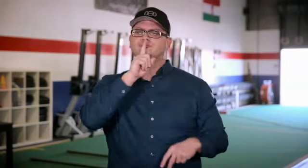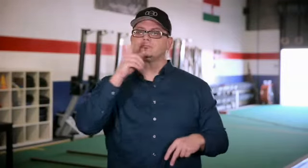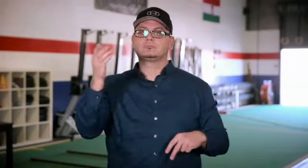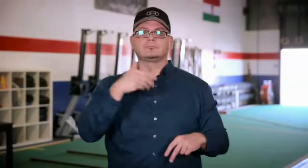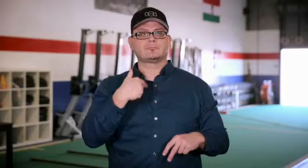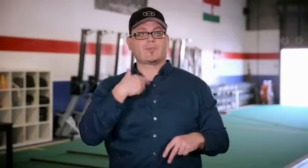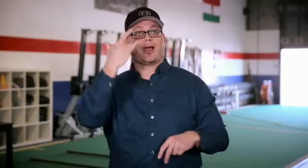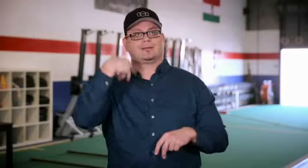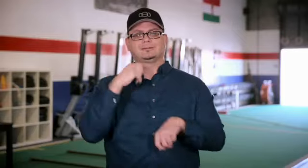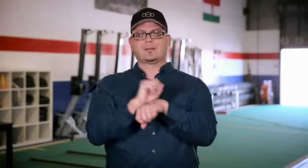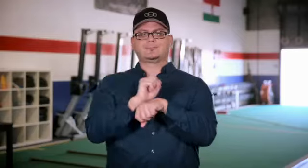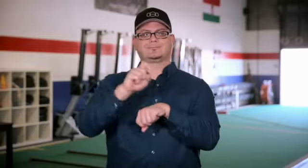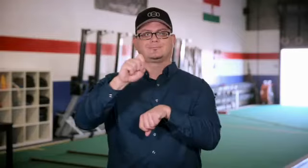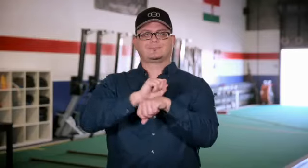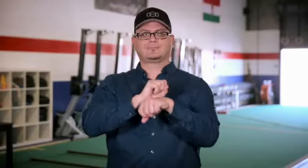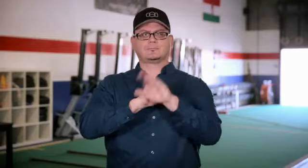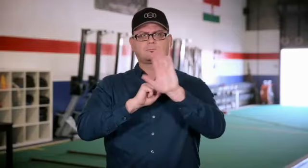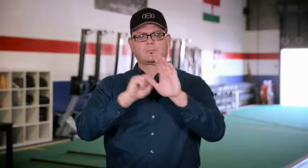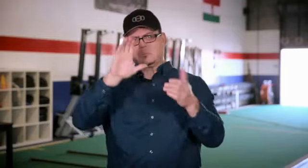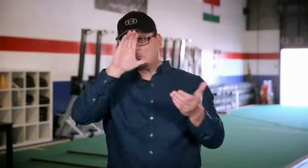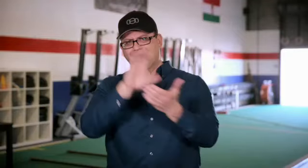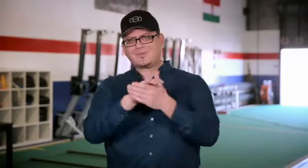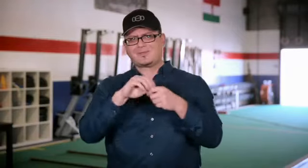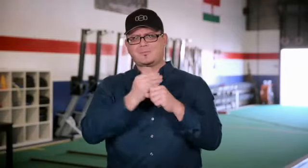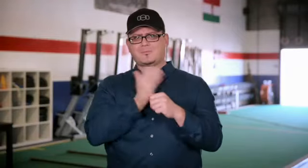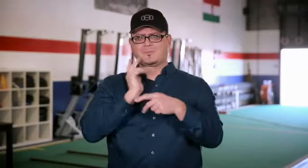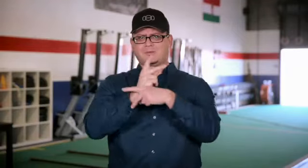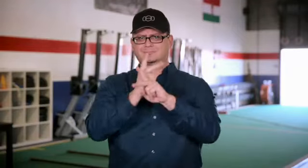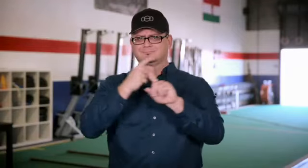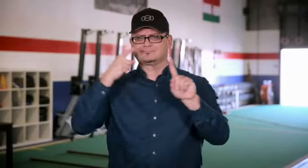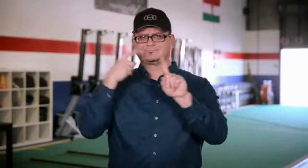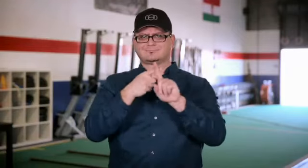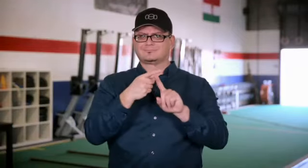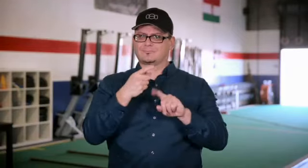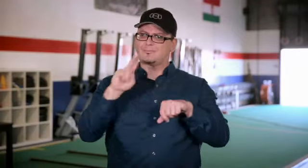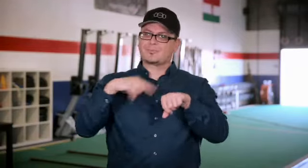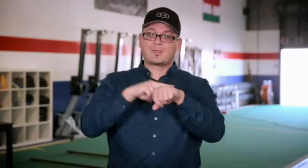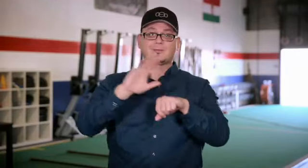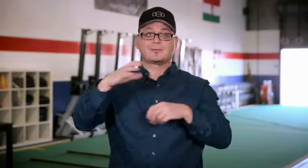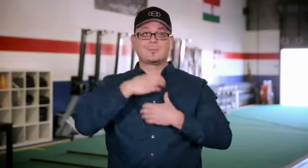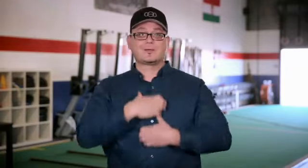I don't want to hire people who are just looking for a job. I want them to believe in the product.